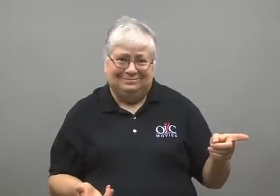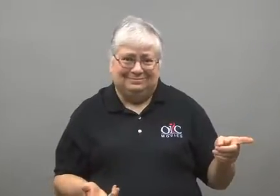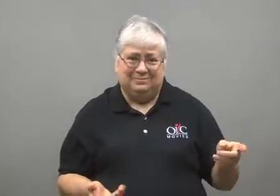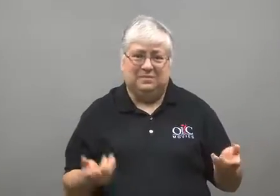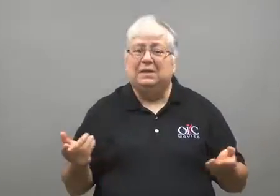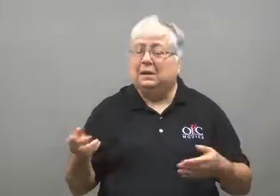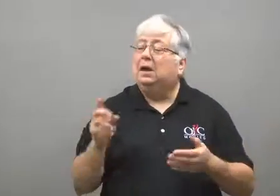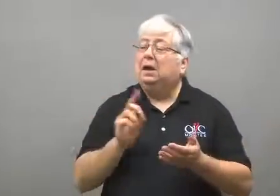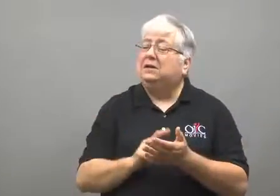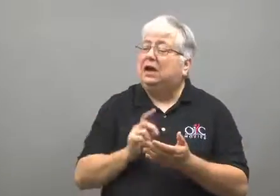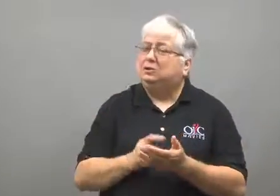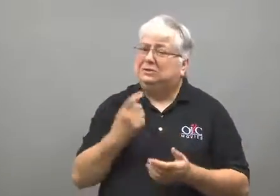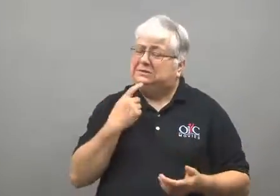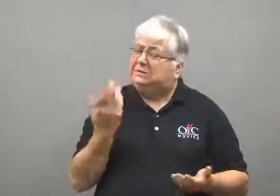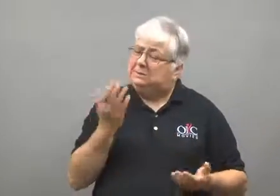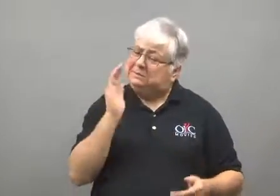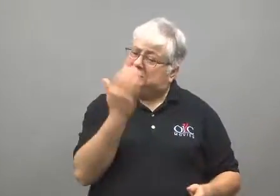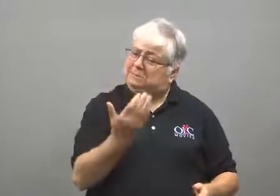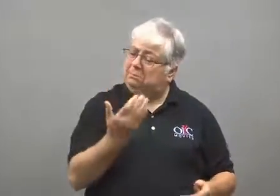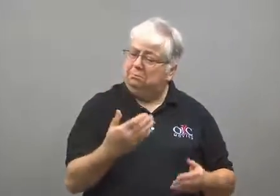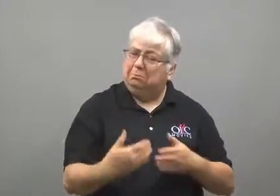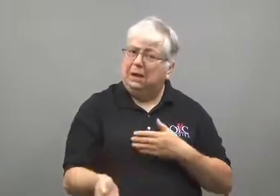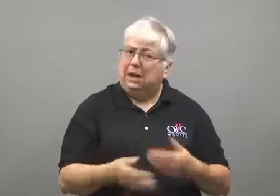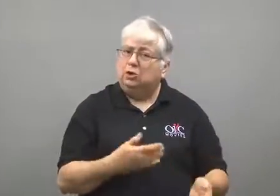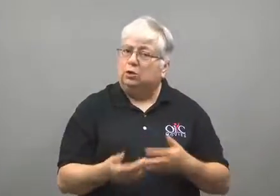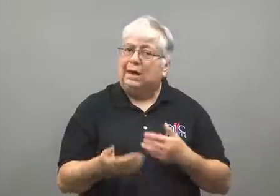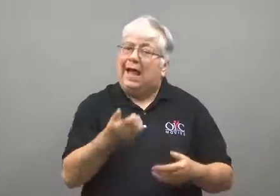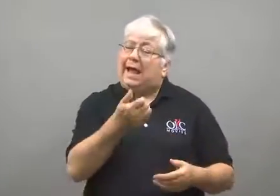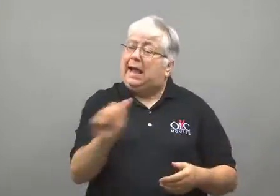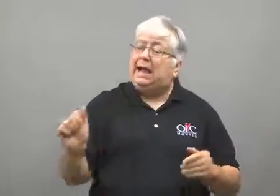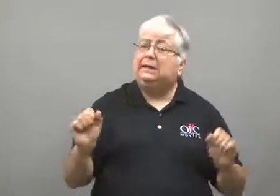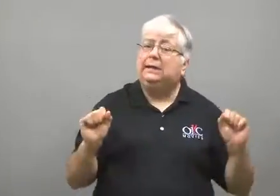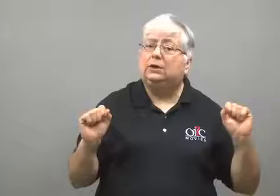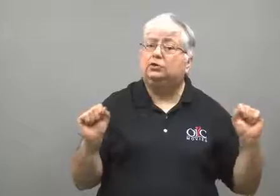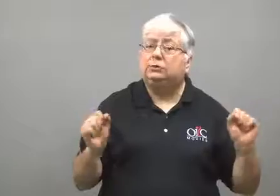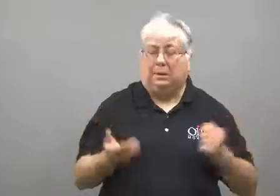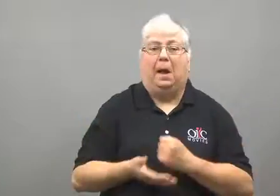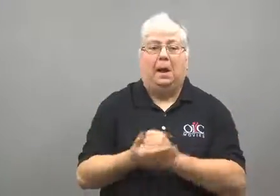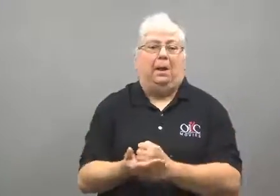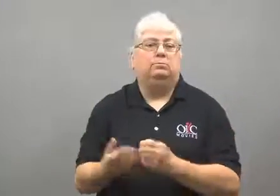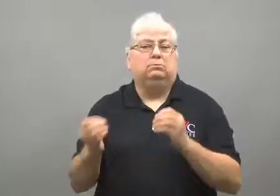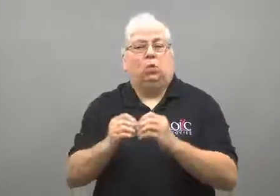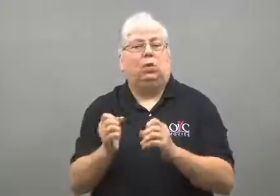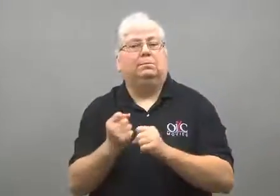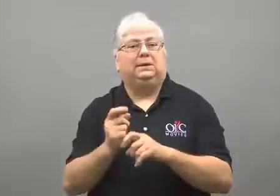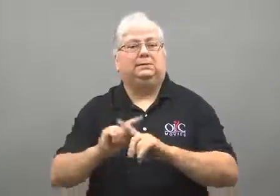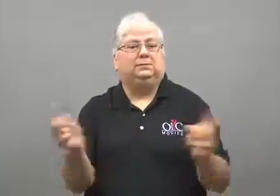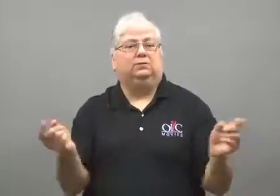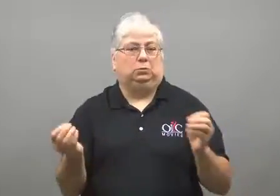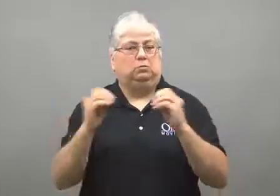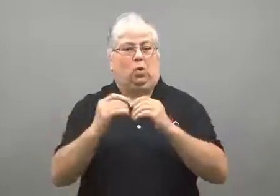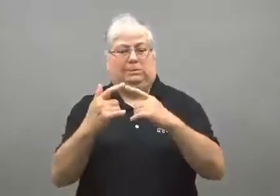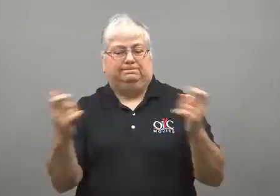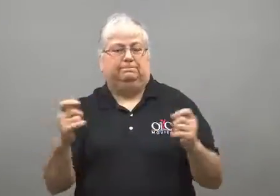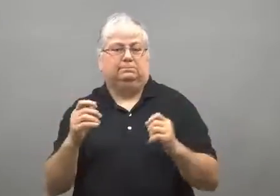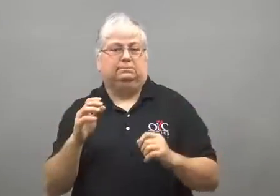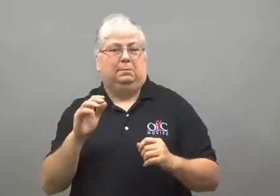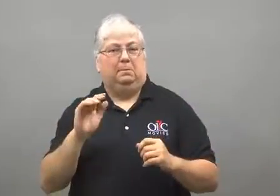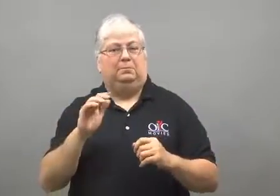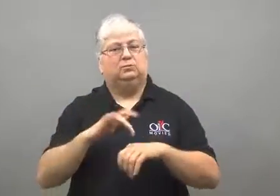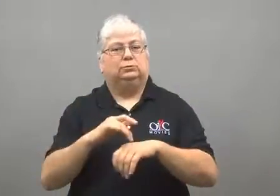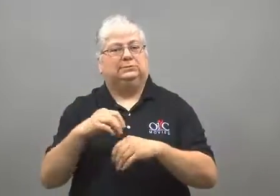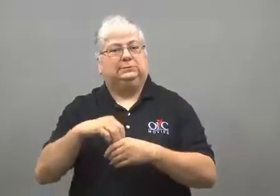Dr. Shanahan says it appears any amount of exercise is beneficial,